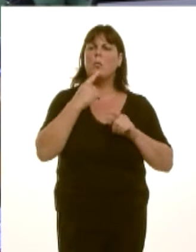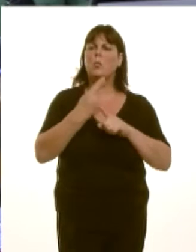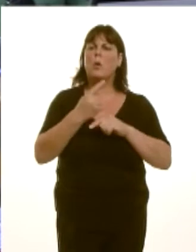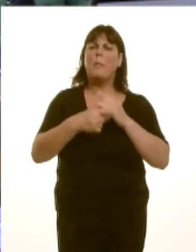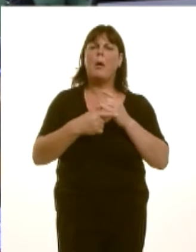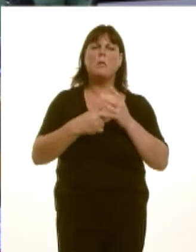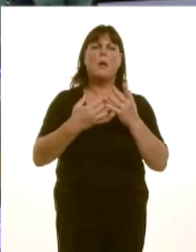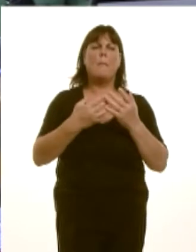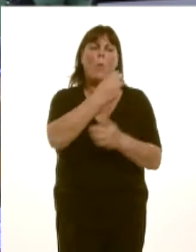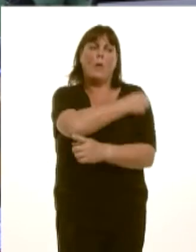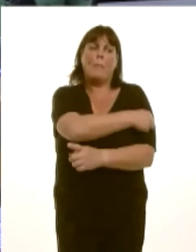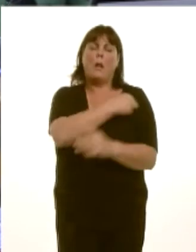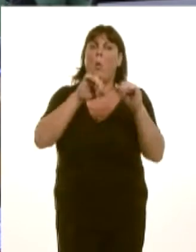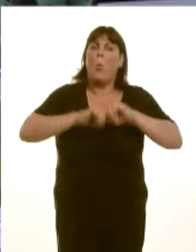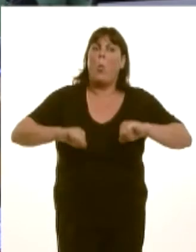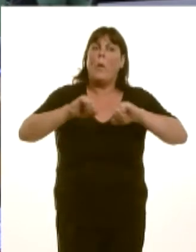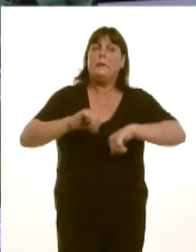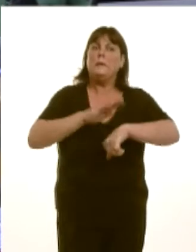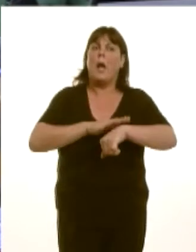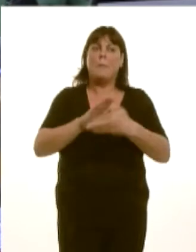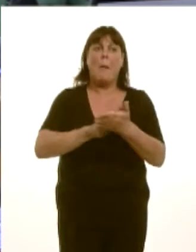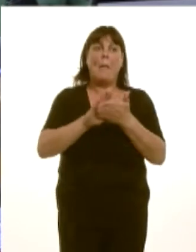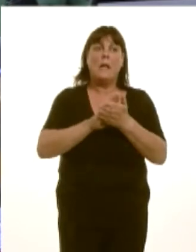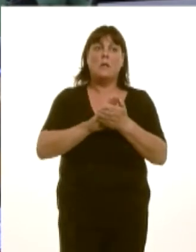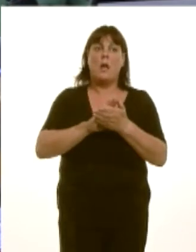is that they are the times that people have to wait before treatment; they are not.